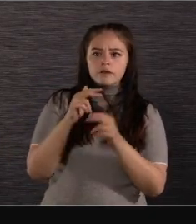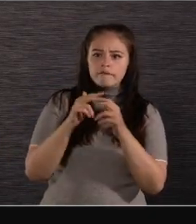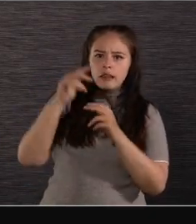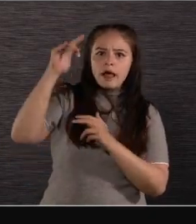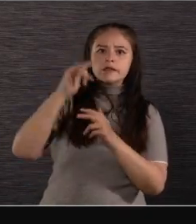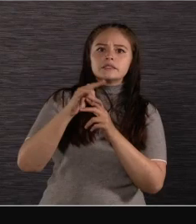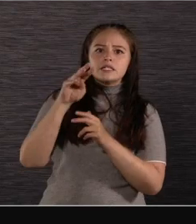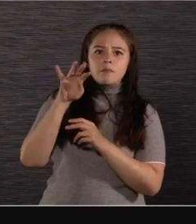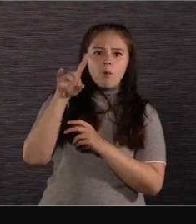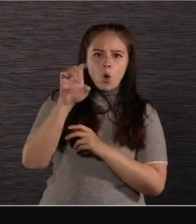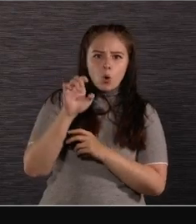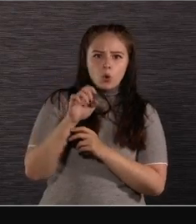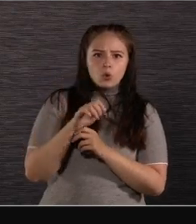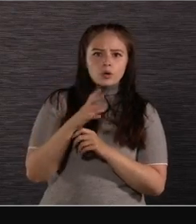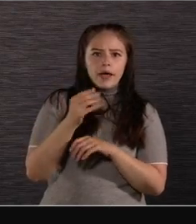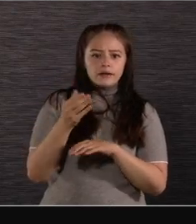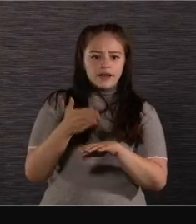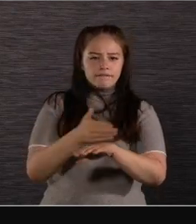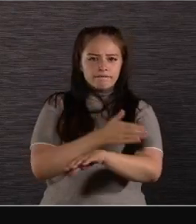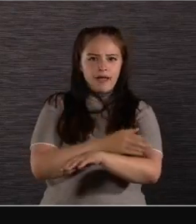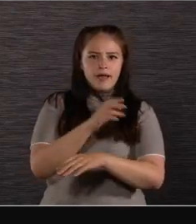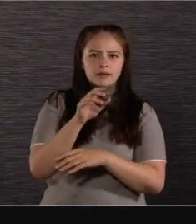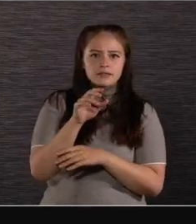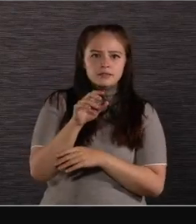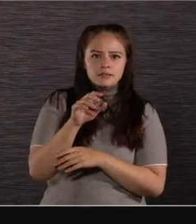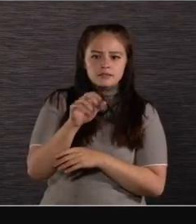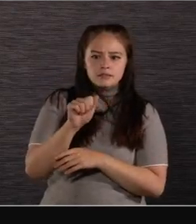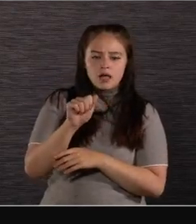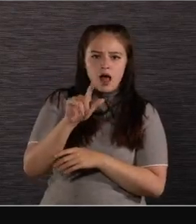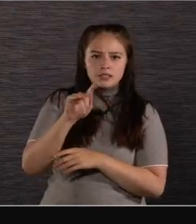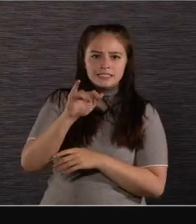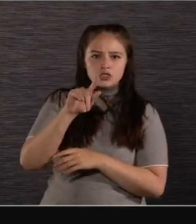and the advanced altitude mode was predictable and reliable.